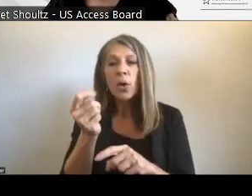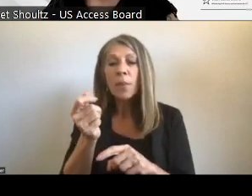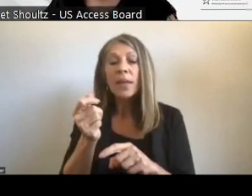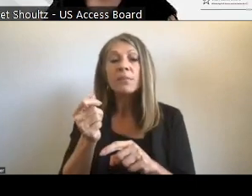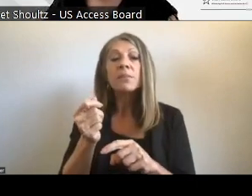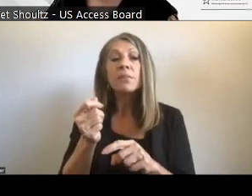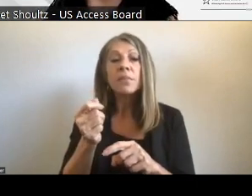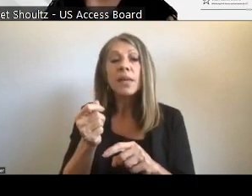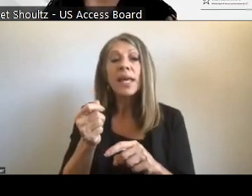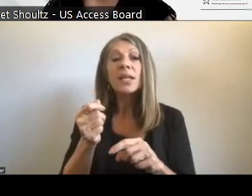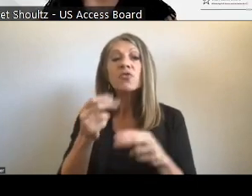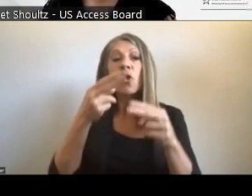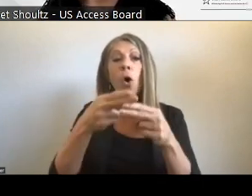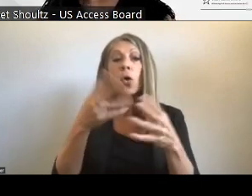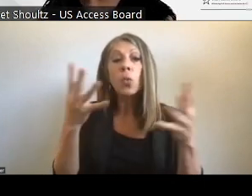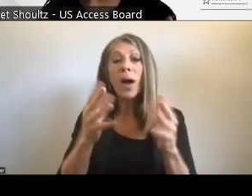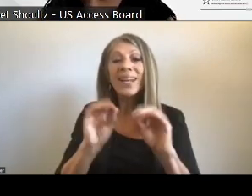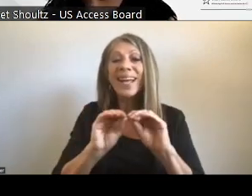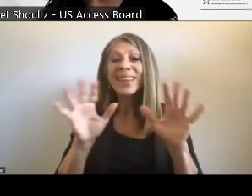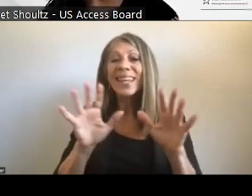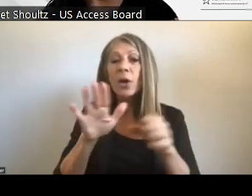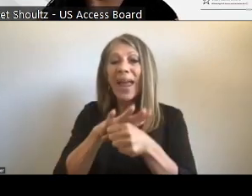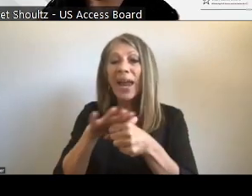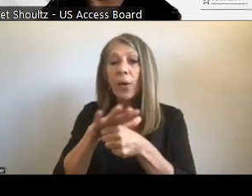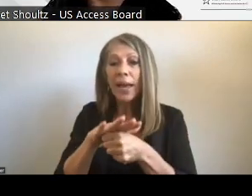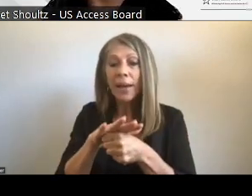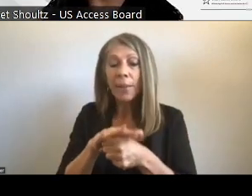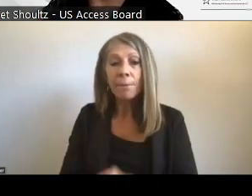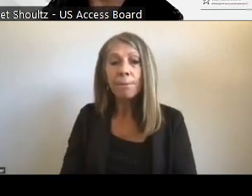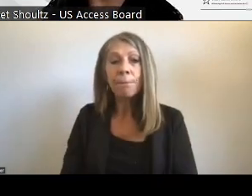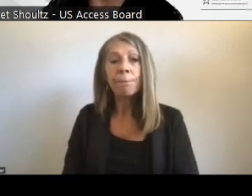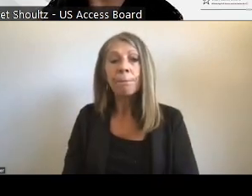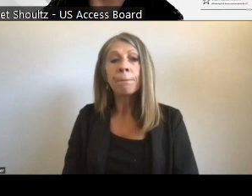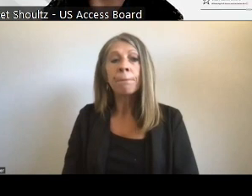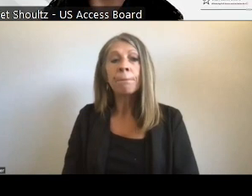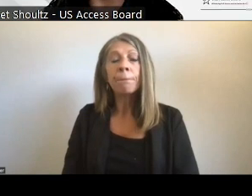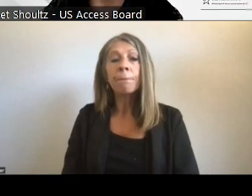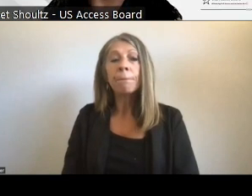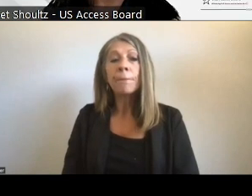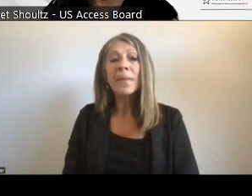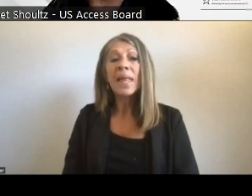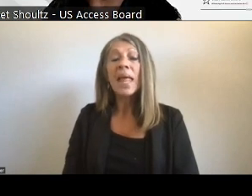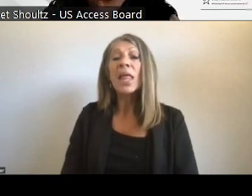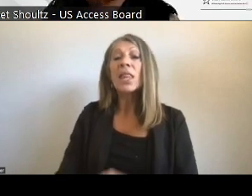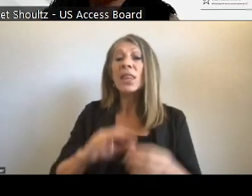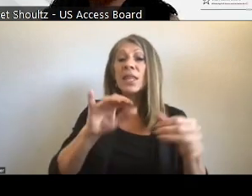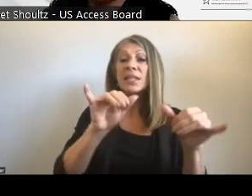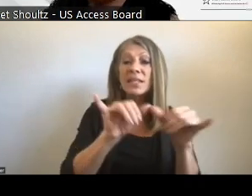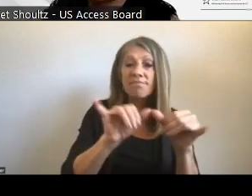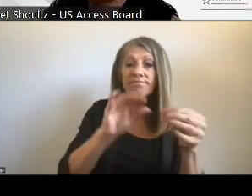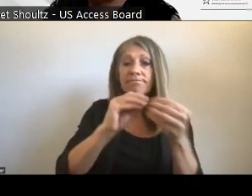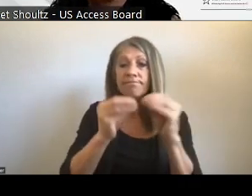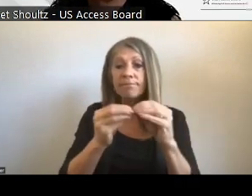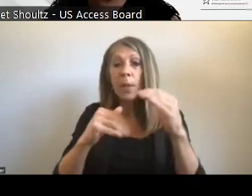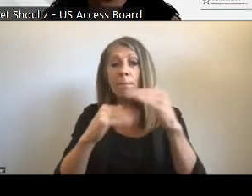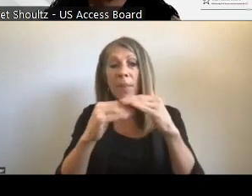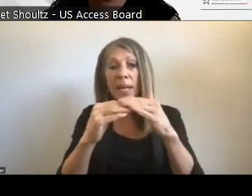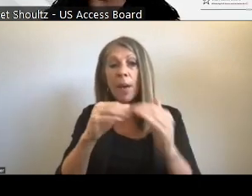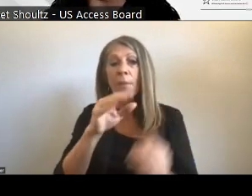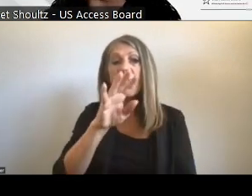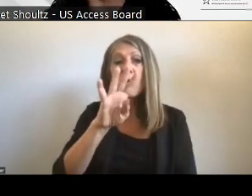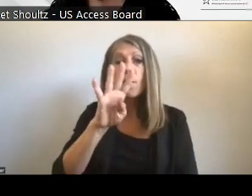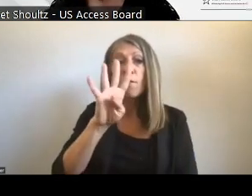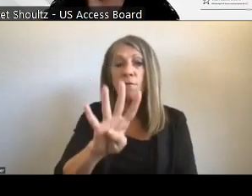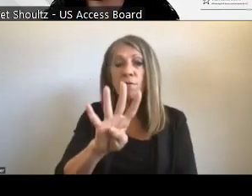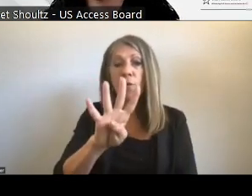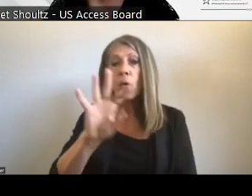it's referred to as, "clear area." The dimensions remain the same, minimum four feet by four feet.